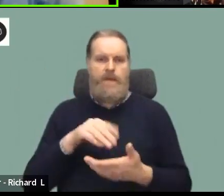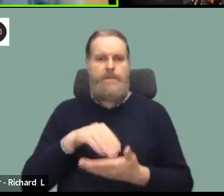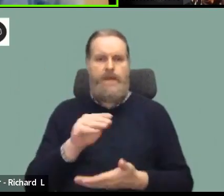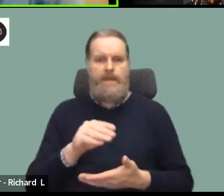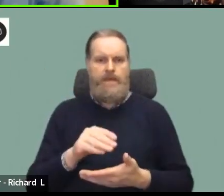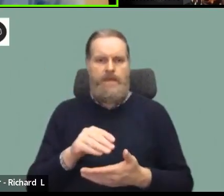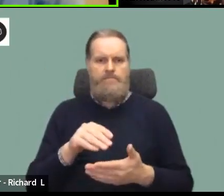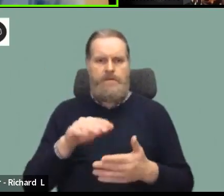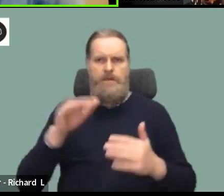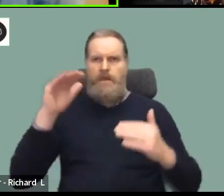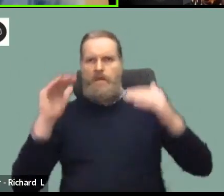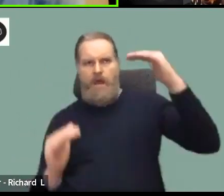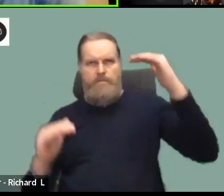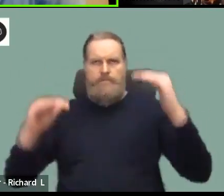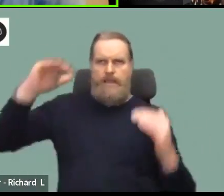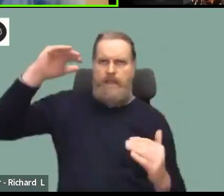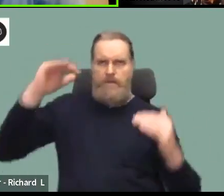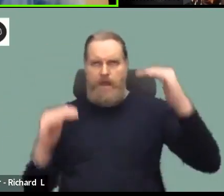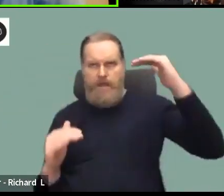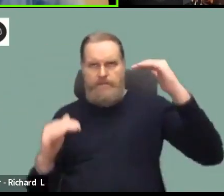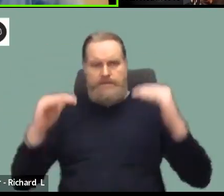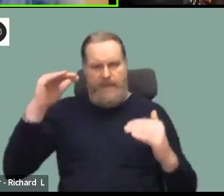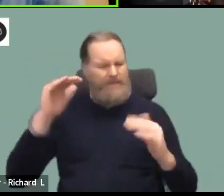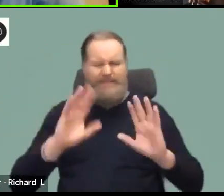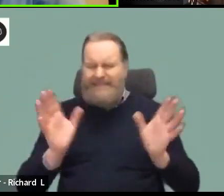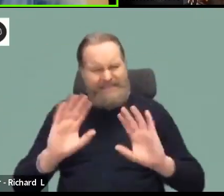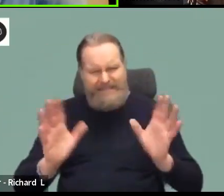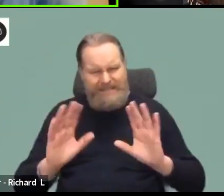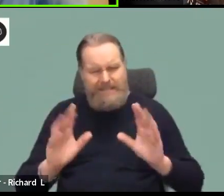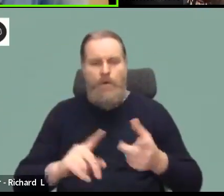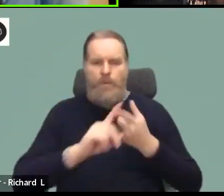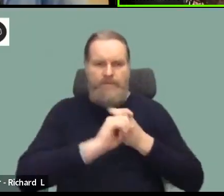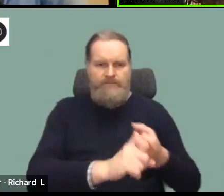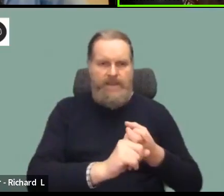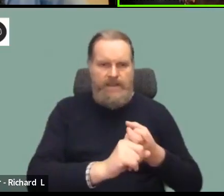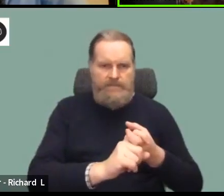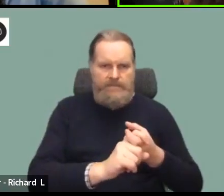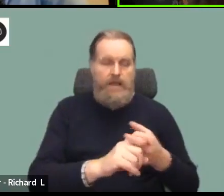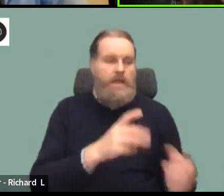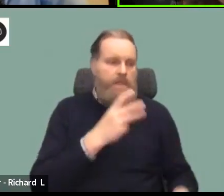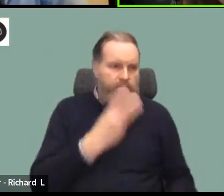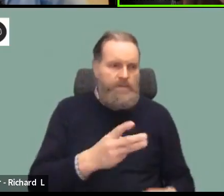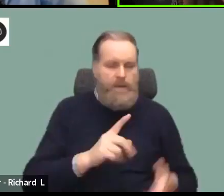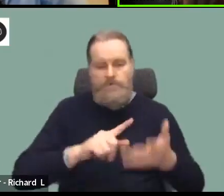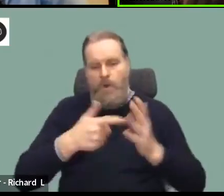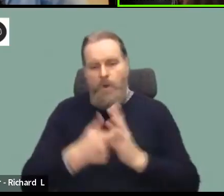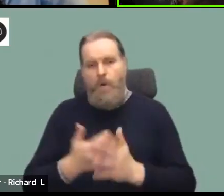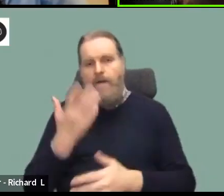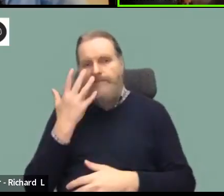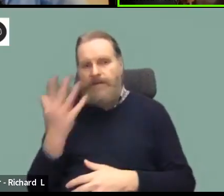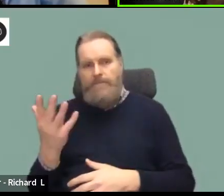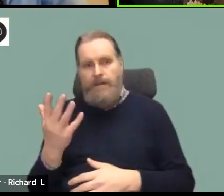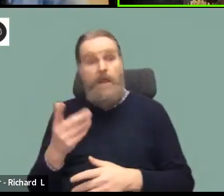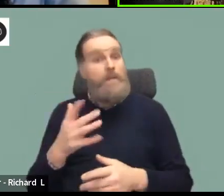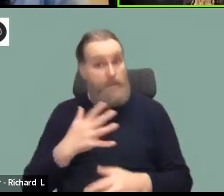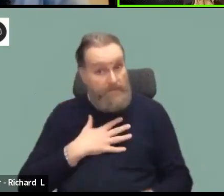them hope that explains that and that amount won't fluctuate. e. And in that people want to go e. And in that people want to give more voluntarily on top of that.